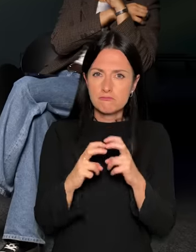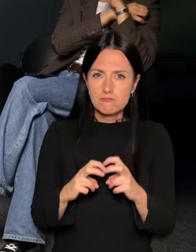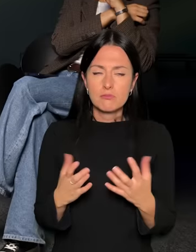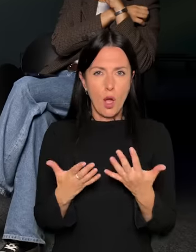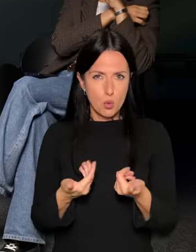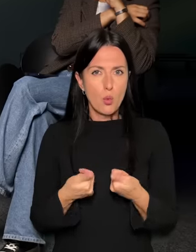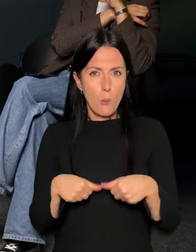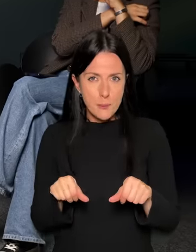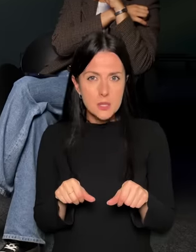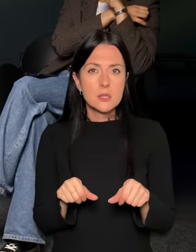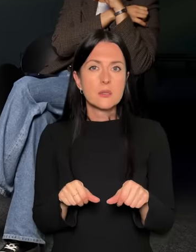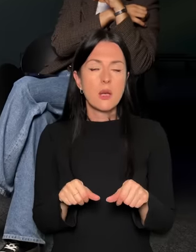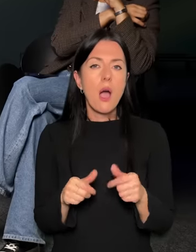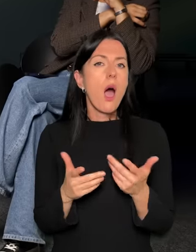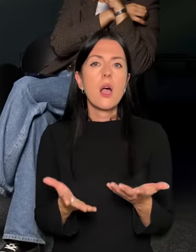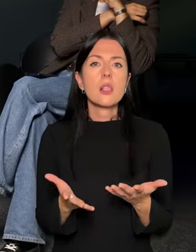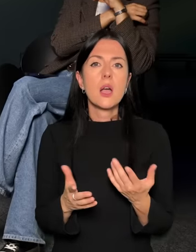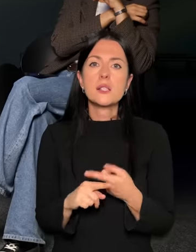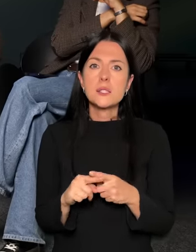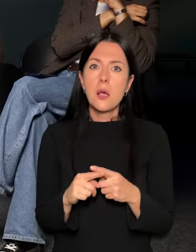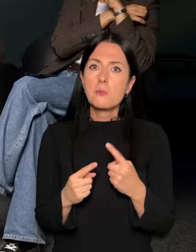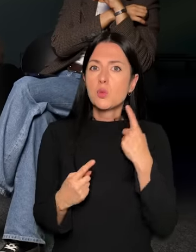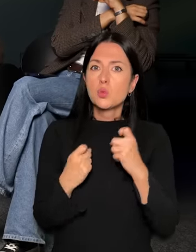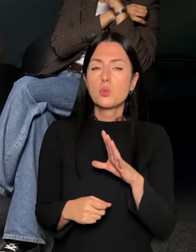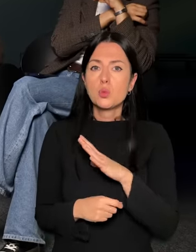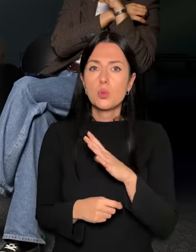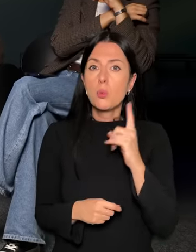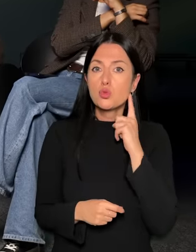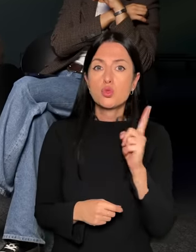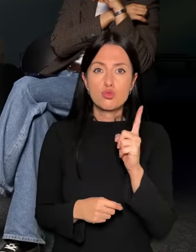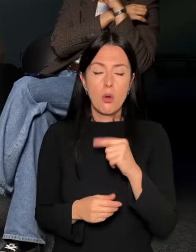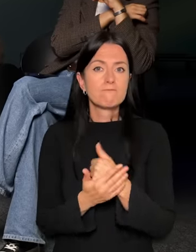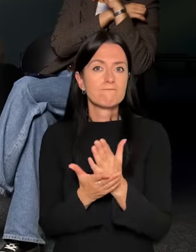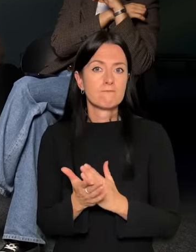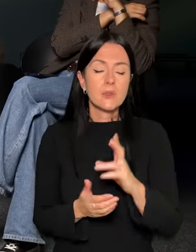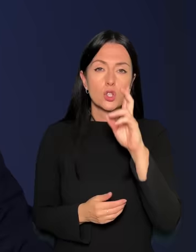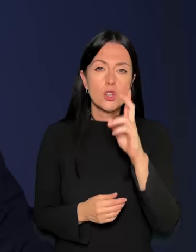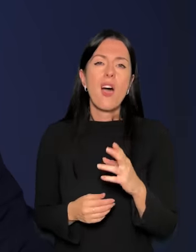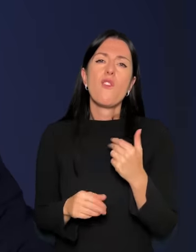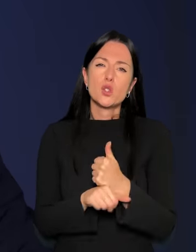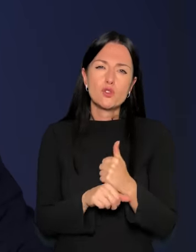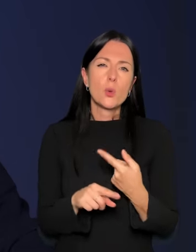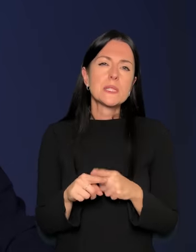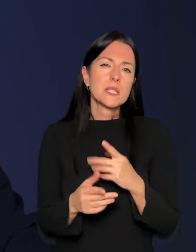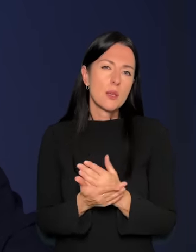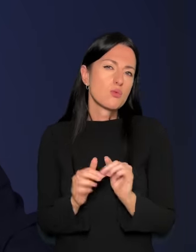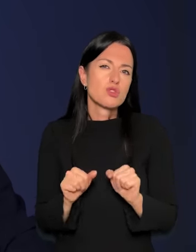by some commission, but it was cool to hear that it's provided. Well, mainly, there are, let's say, maybe